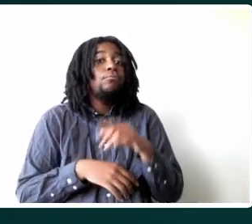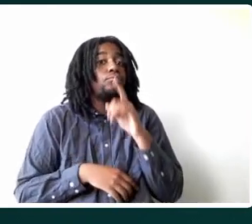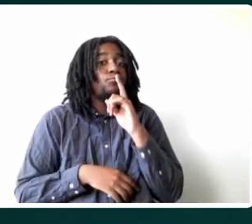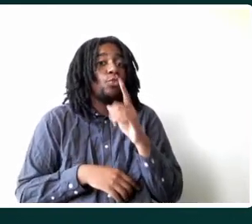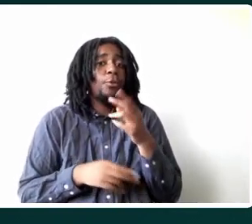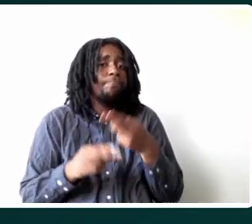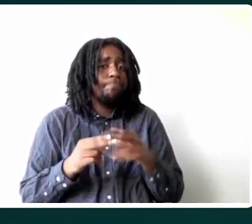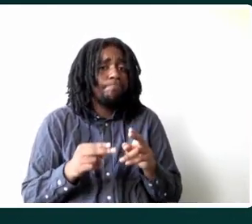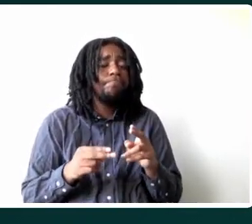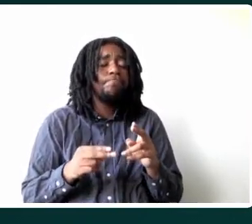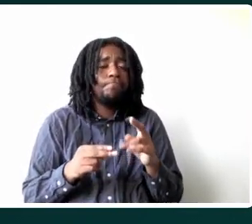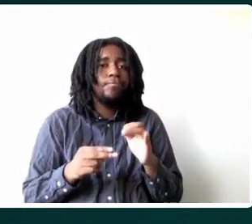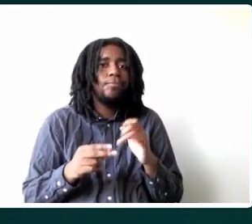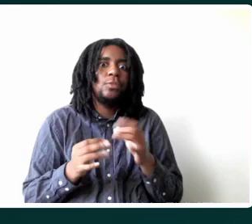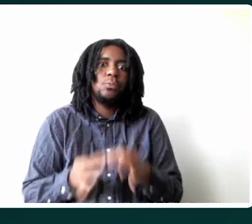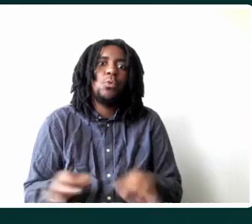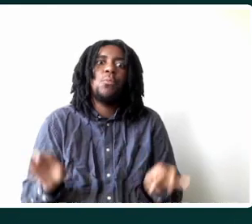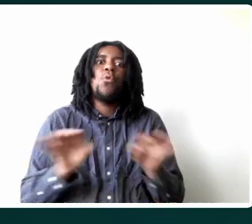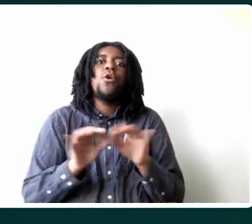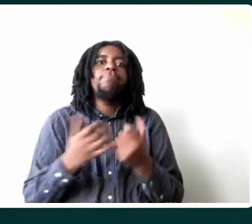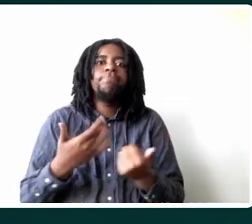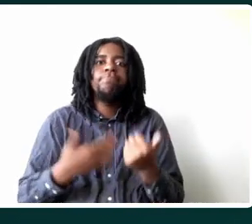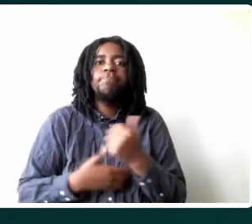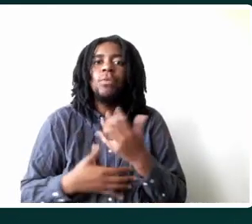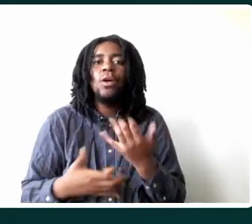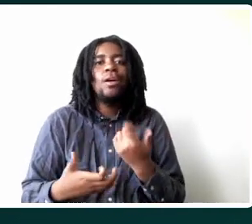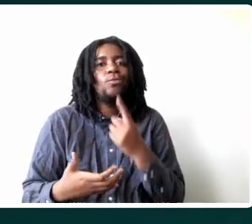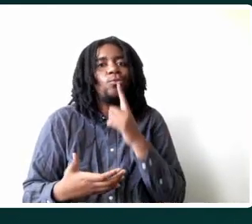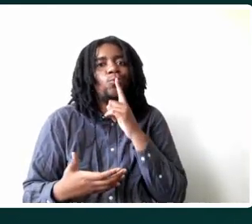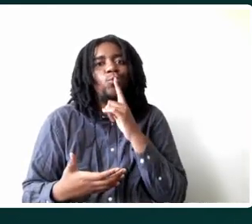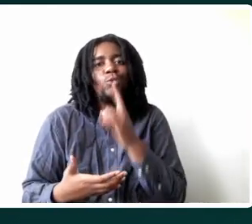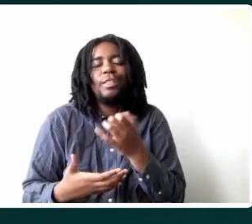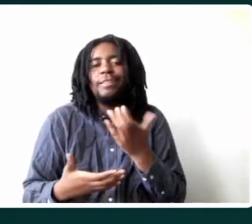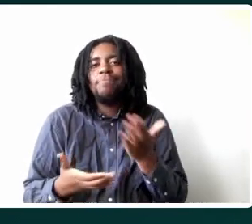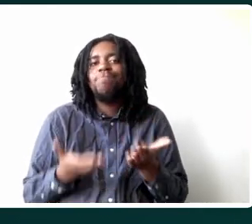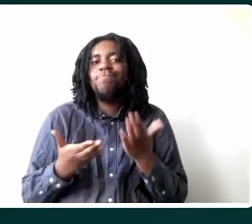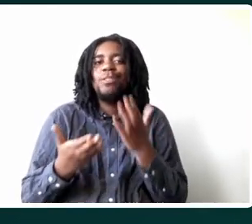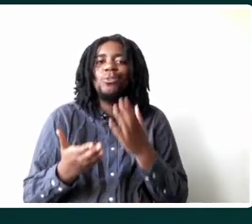important thing is I encourage you to subscribe to our newsletters and become part of NCTE if you